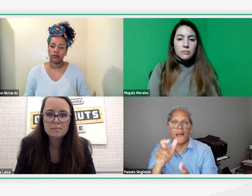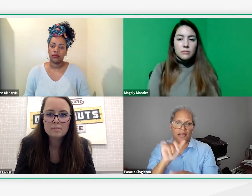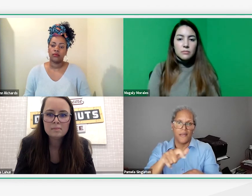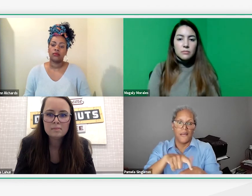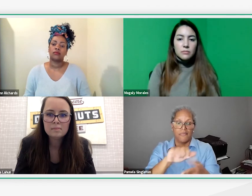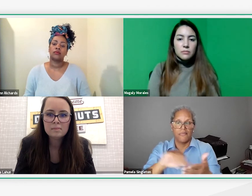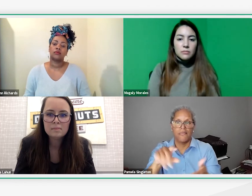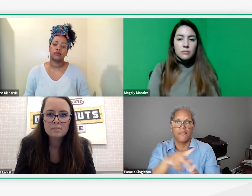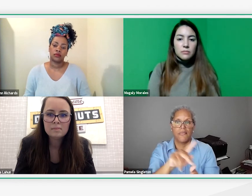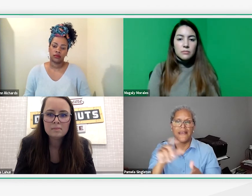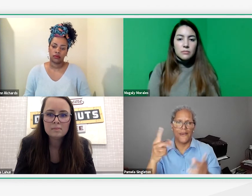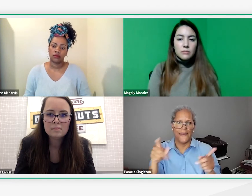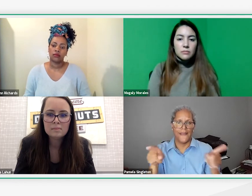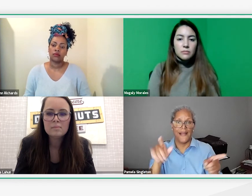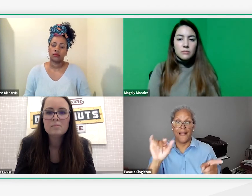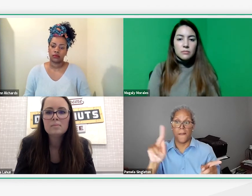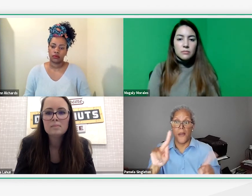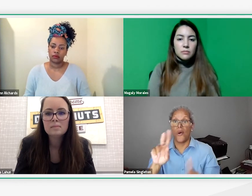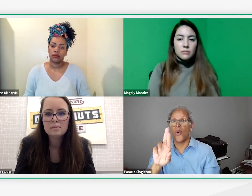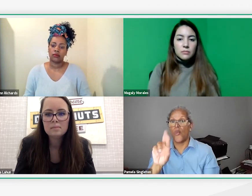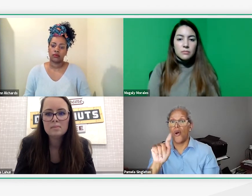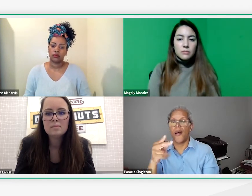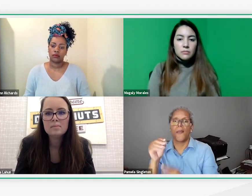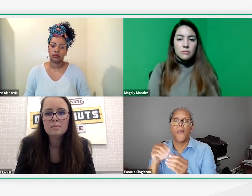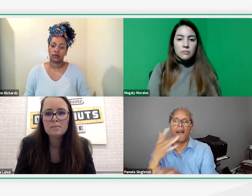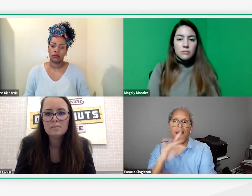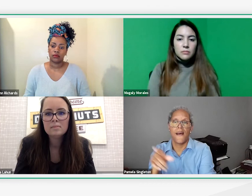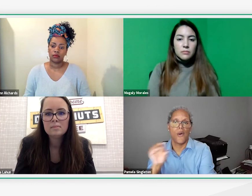They're using their retirement to pay for things. So, like,